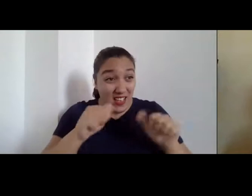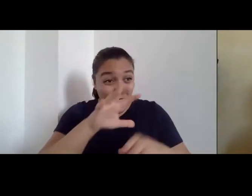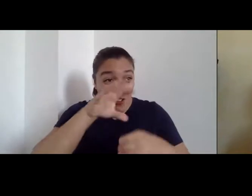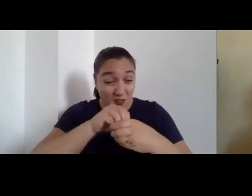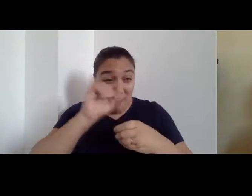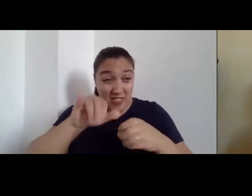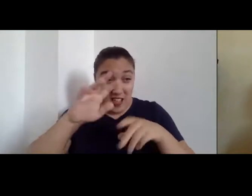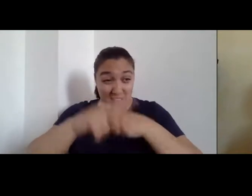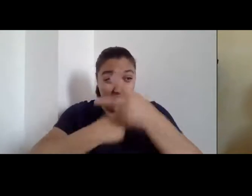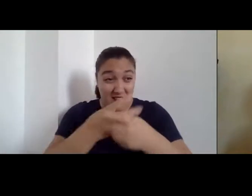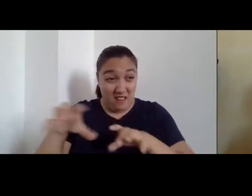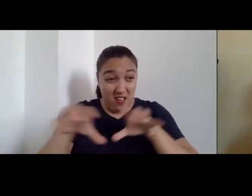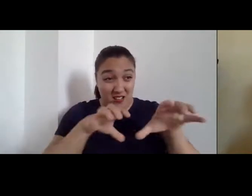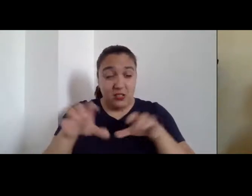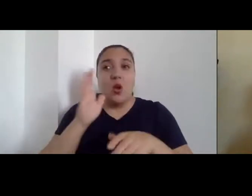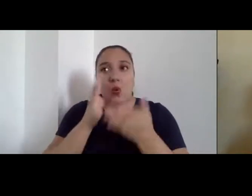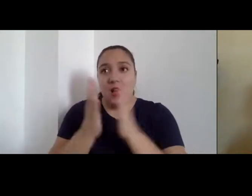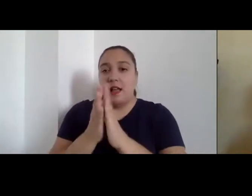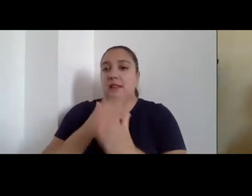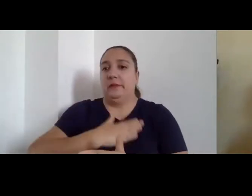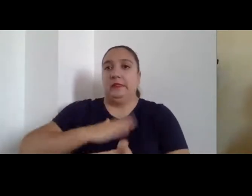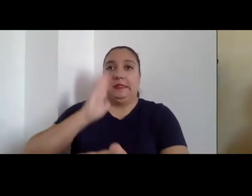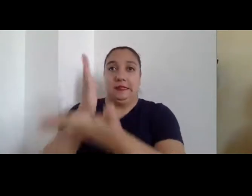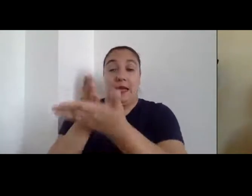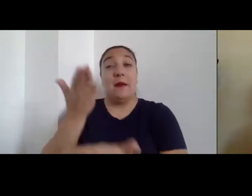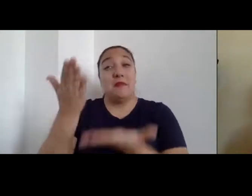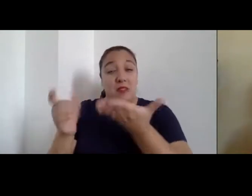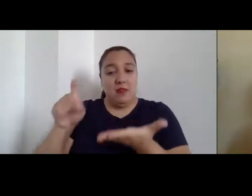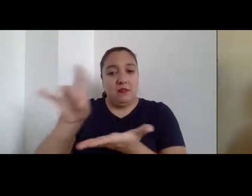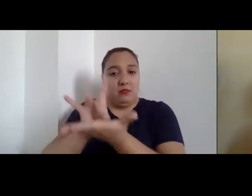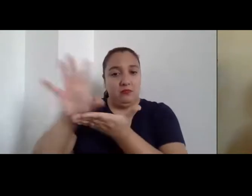correct or removed depending on the severity of the action. We thank you for the